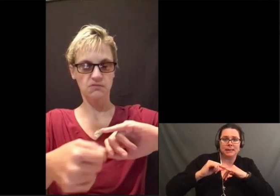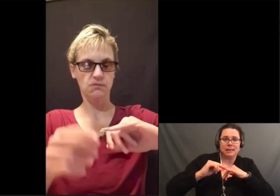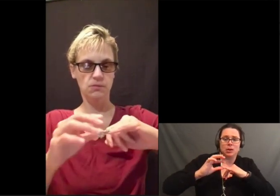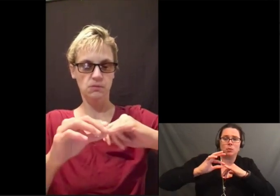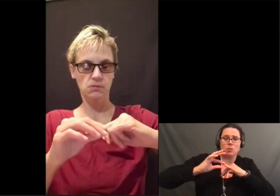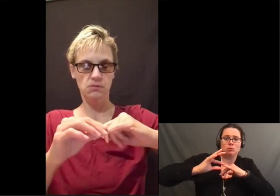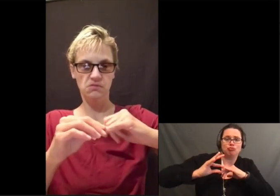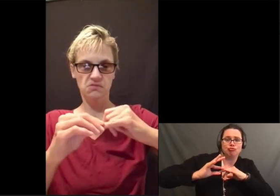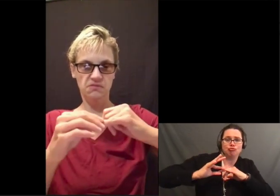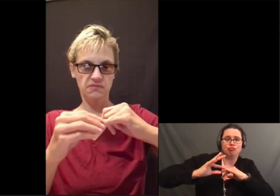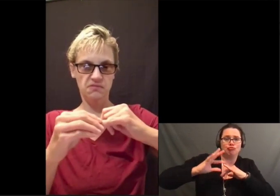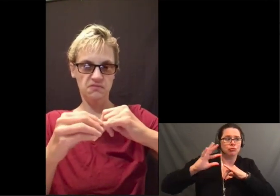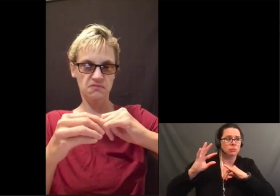You can see I'm just pressing it on.